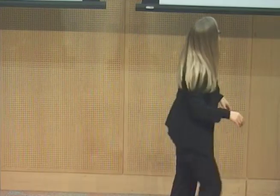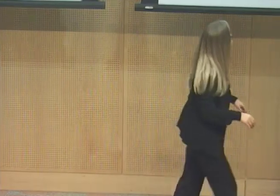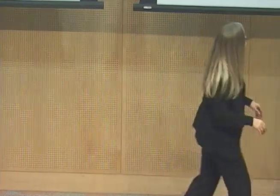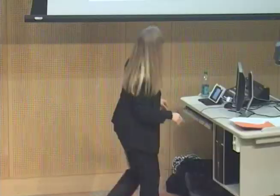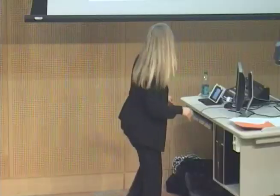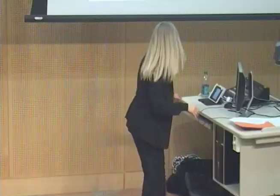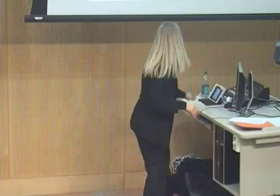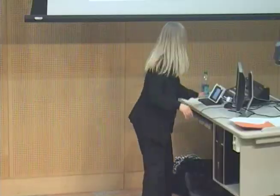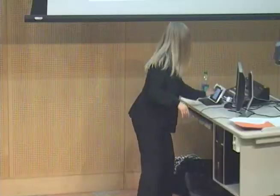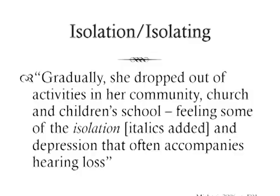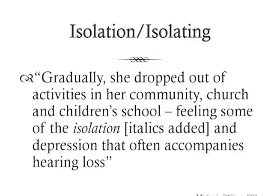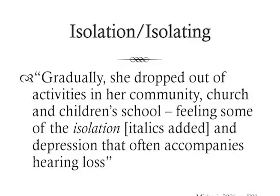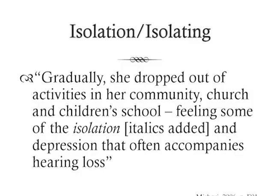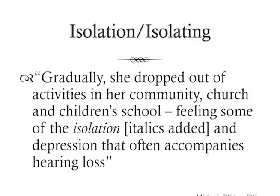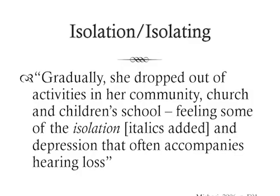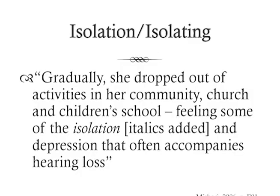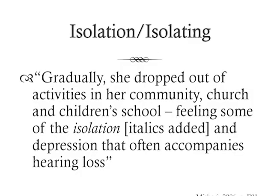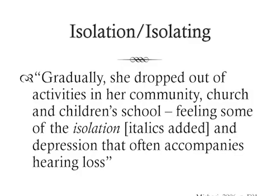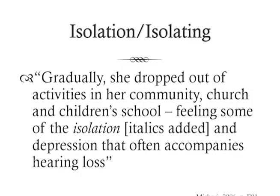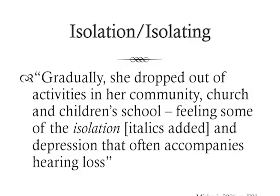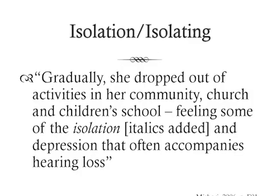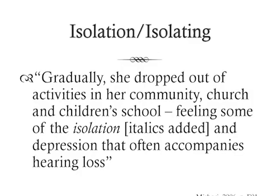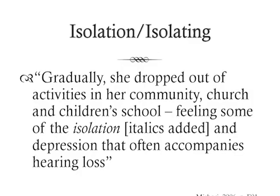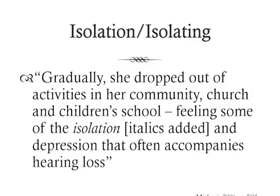who are Deaf and people who have the ability to hear...